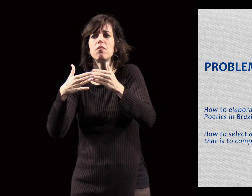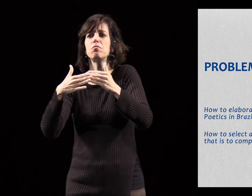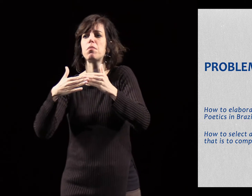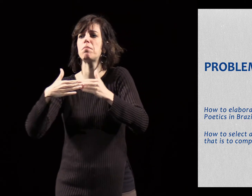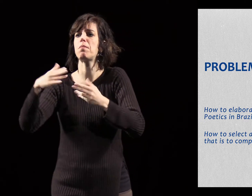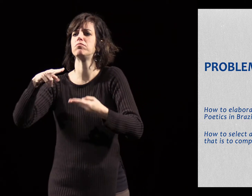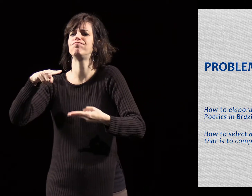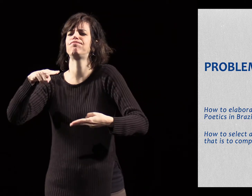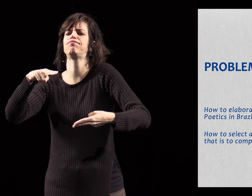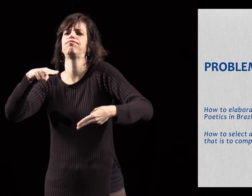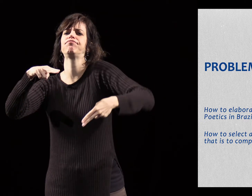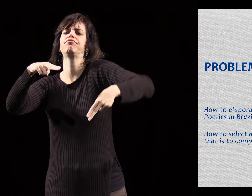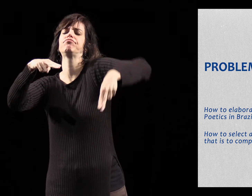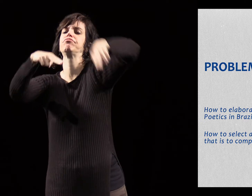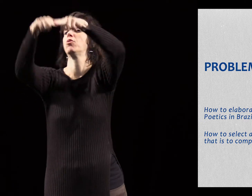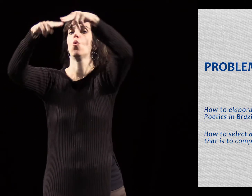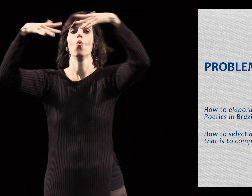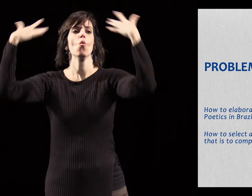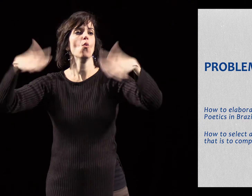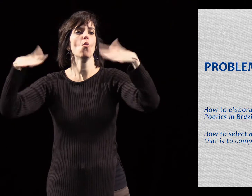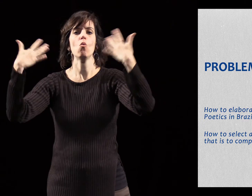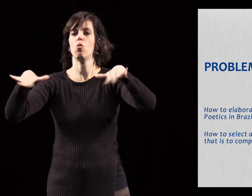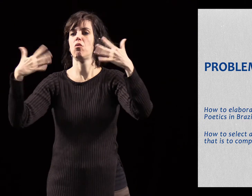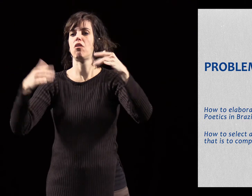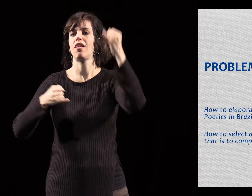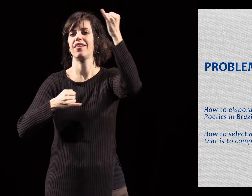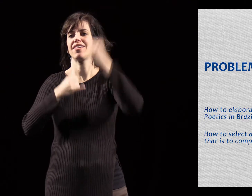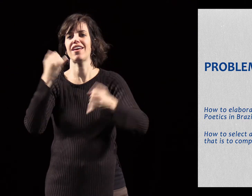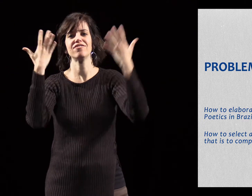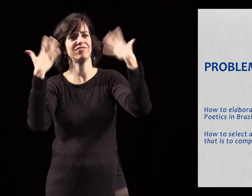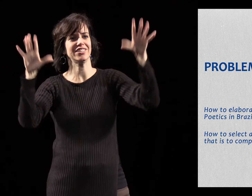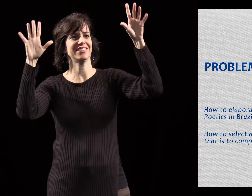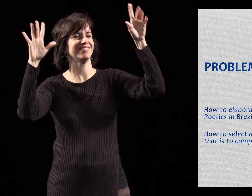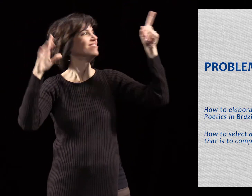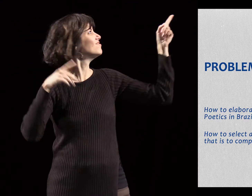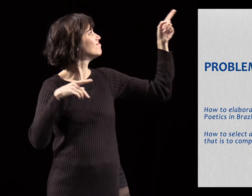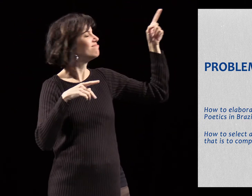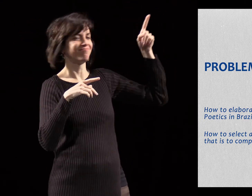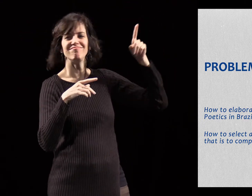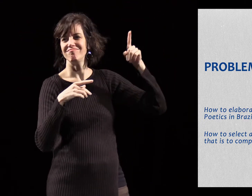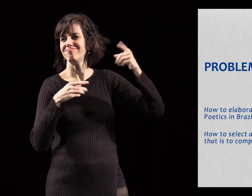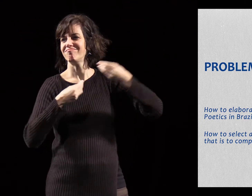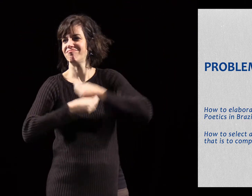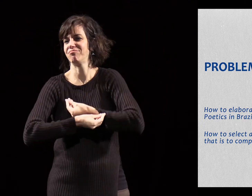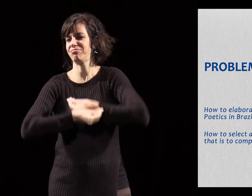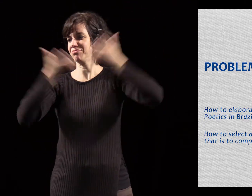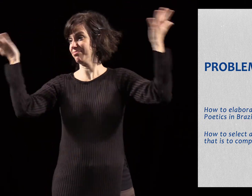And in the end, you end up with this beautiful final product that I shared with everyone.